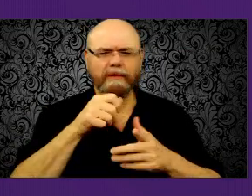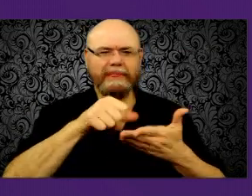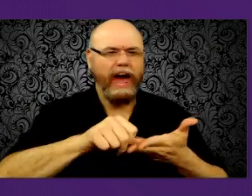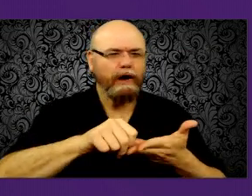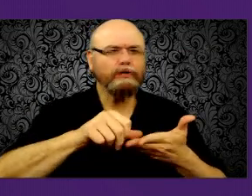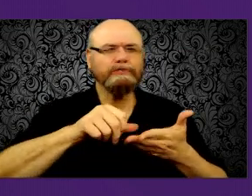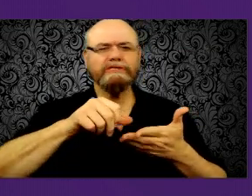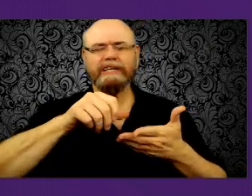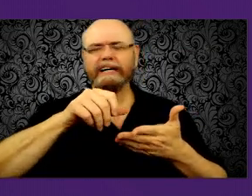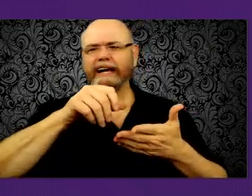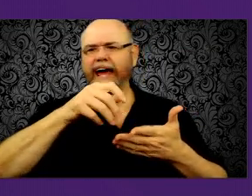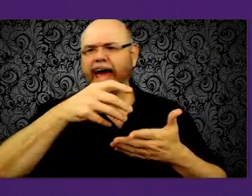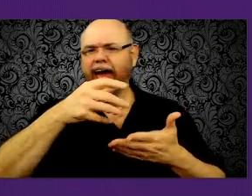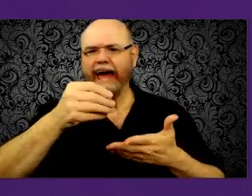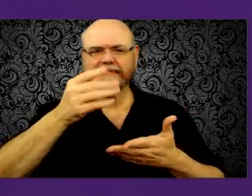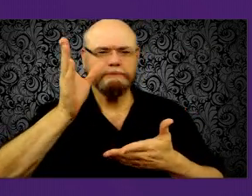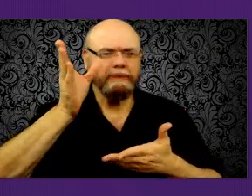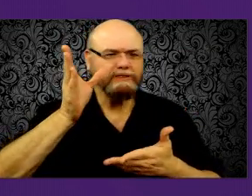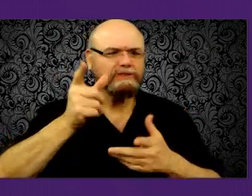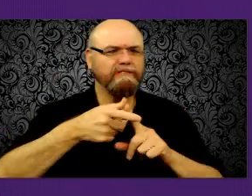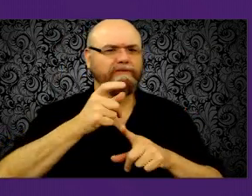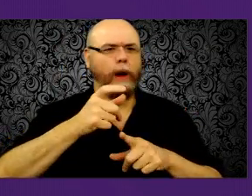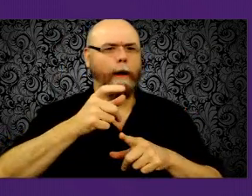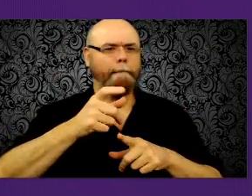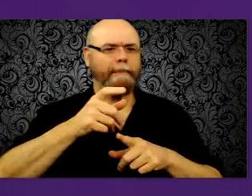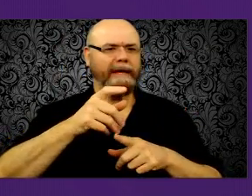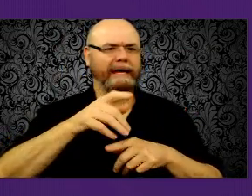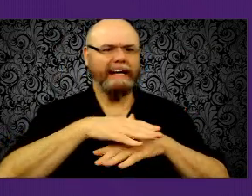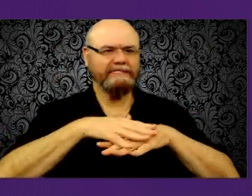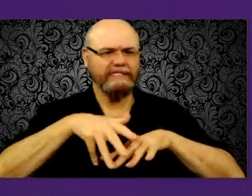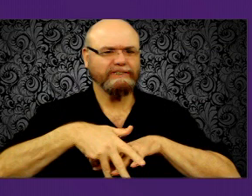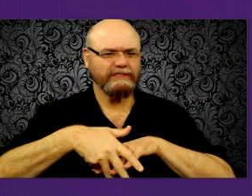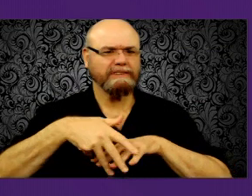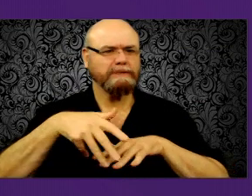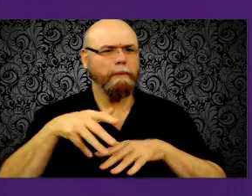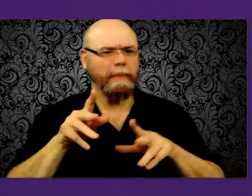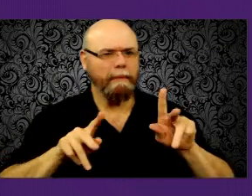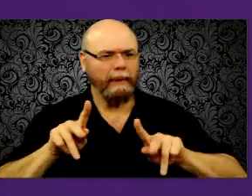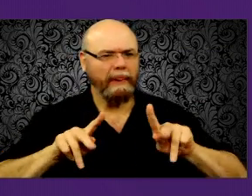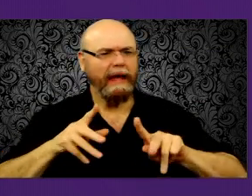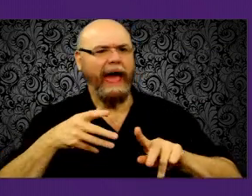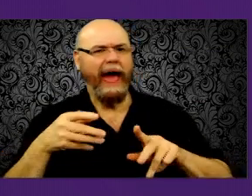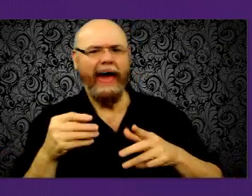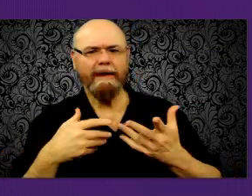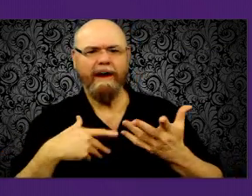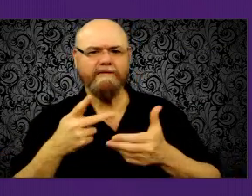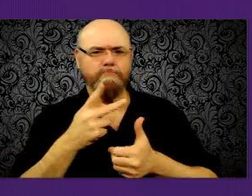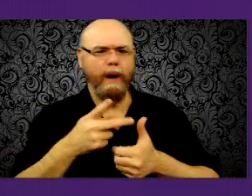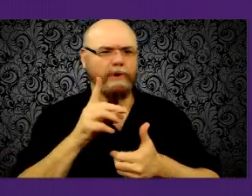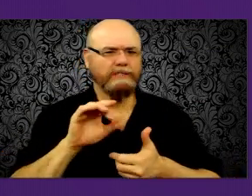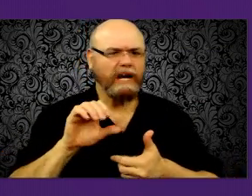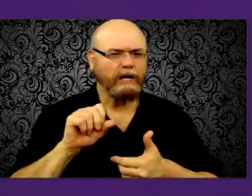speeches from Indigenous people. We read primary documents from the Great Migration, specifically